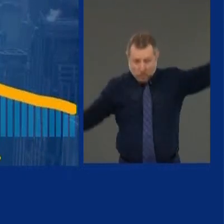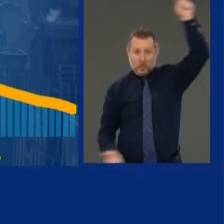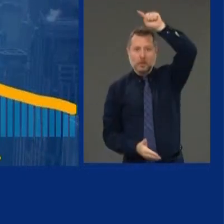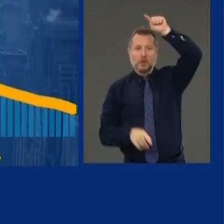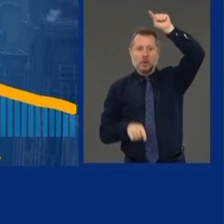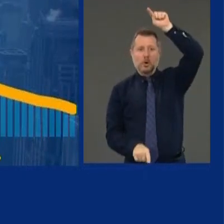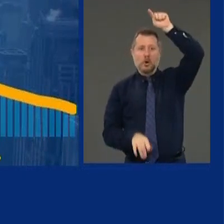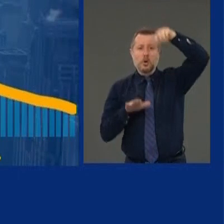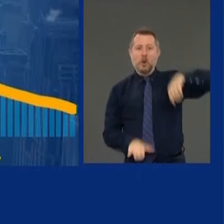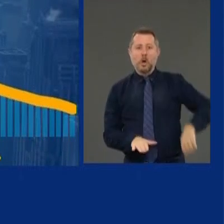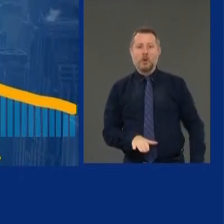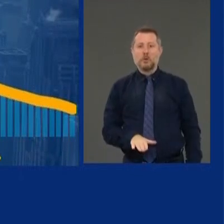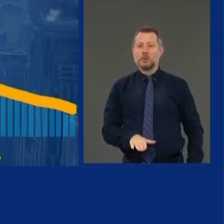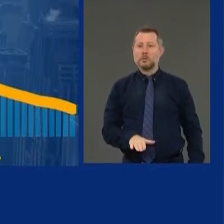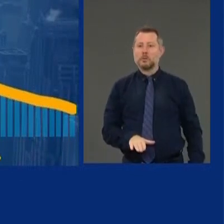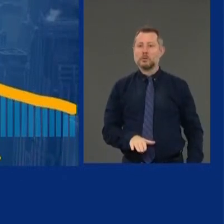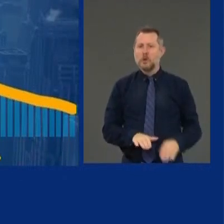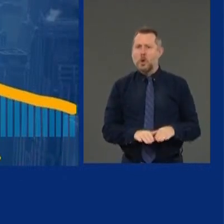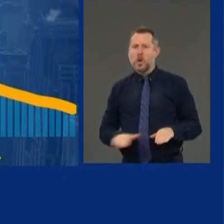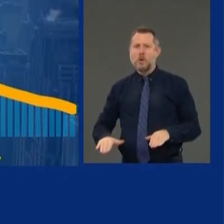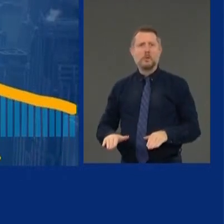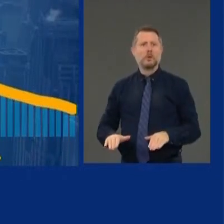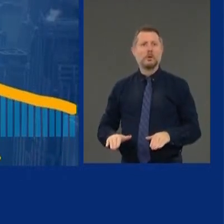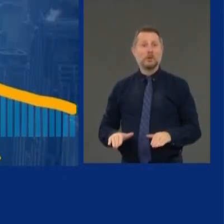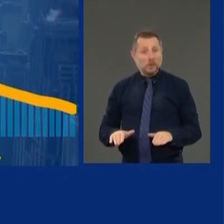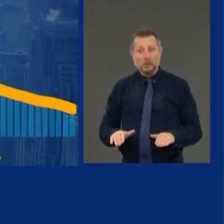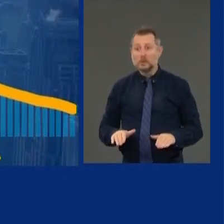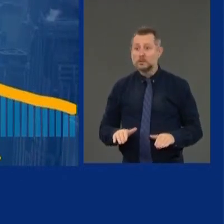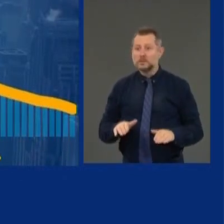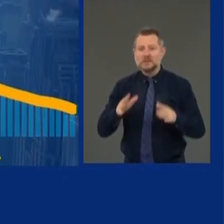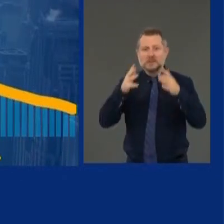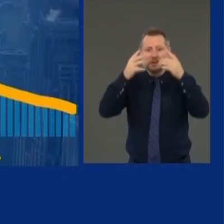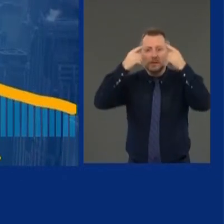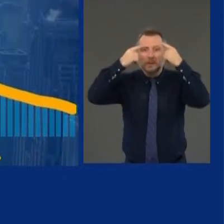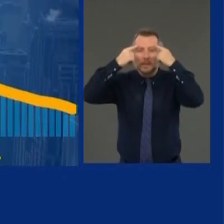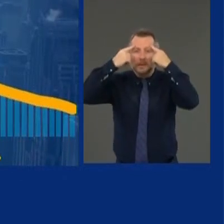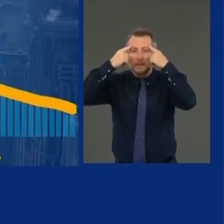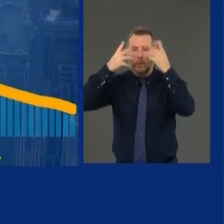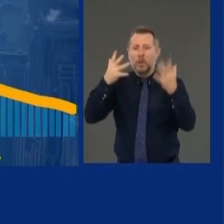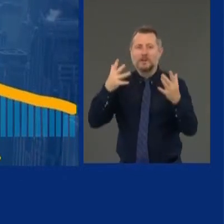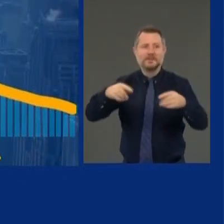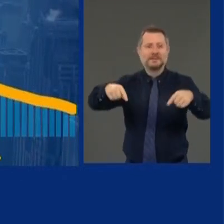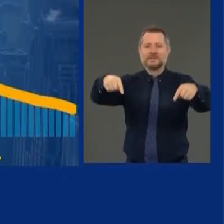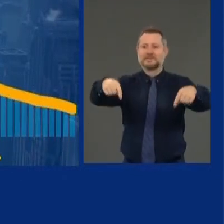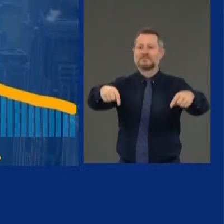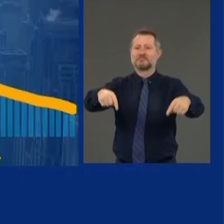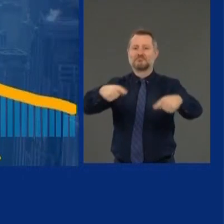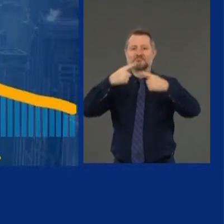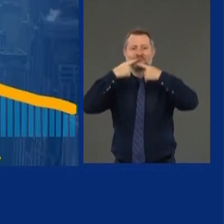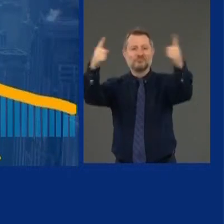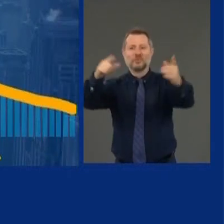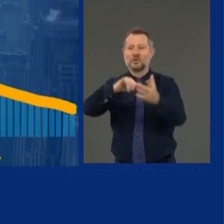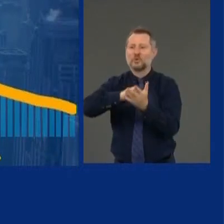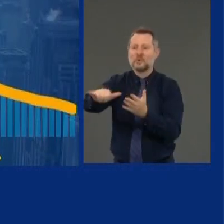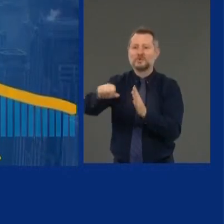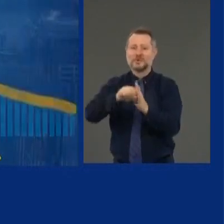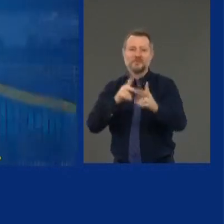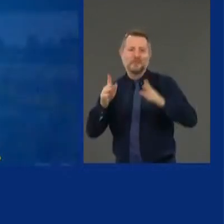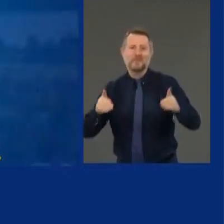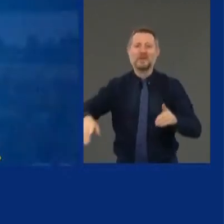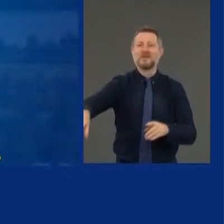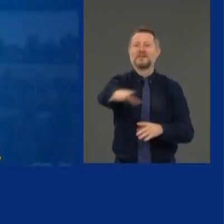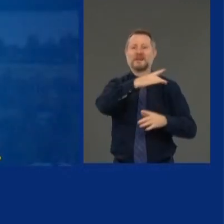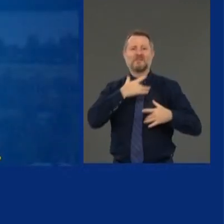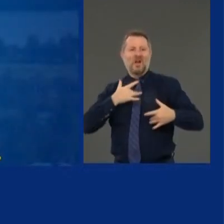IT'S THE US HIGHEST.